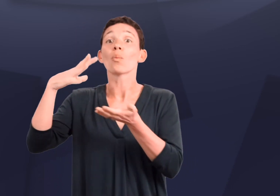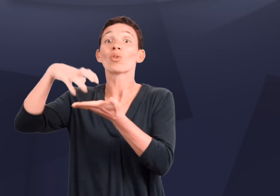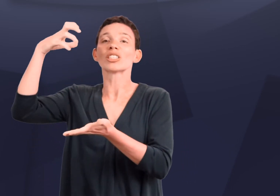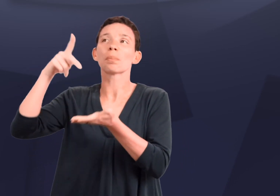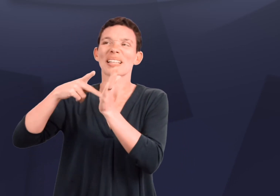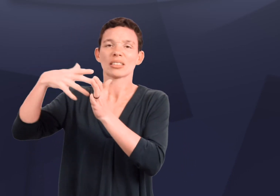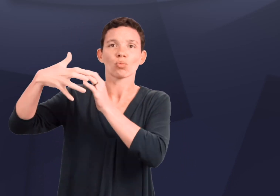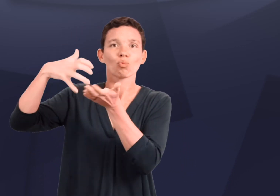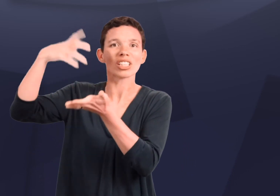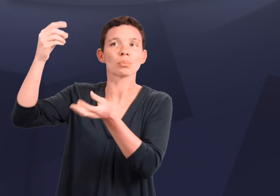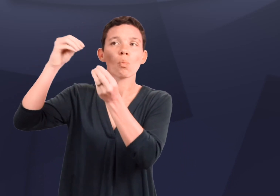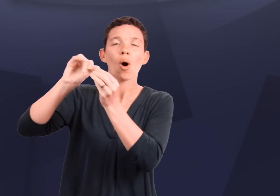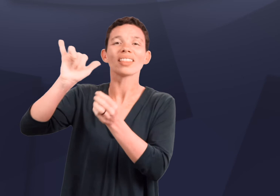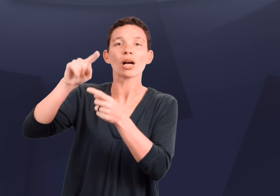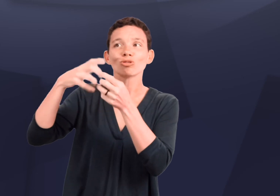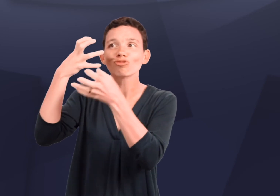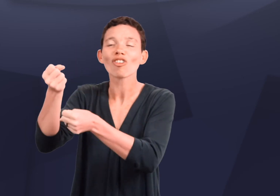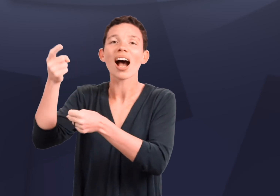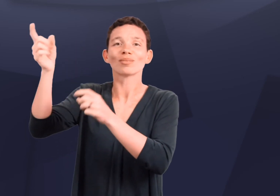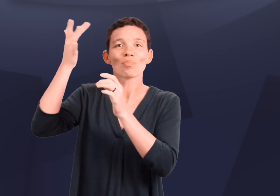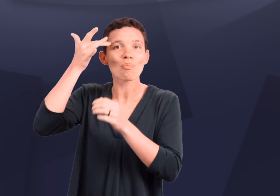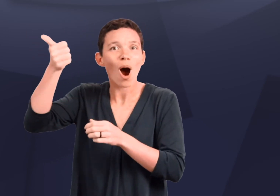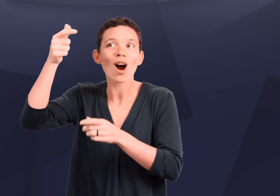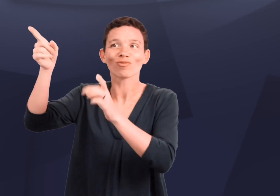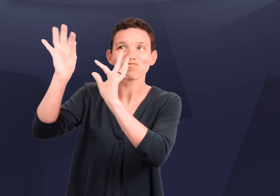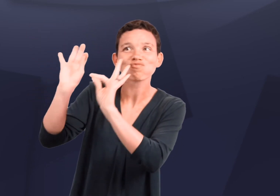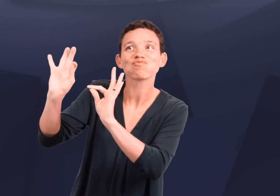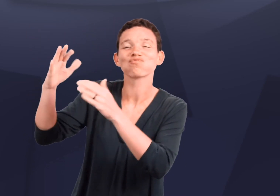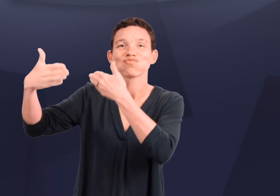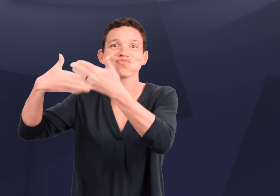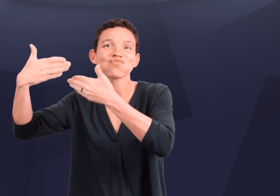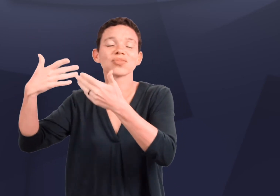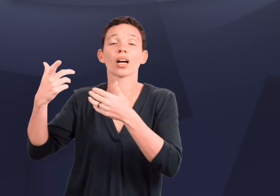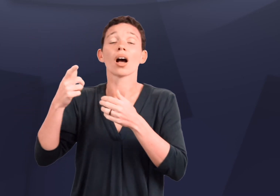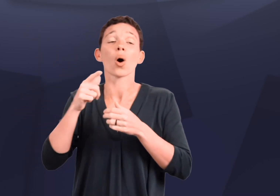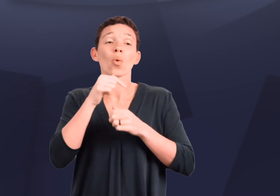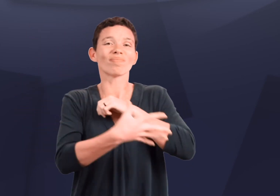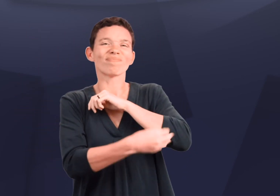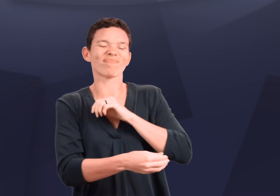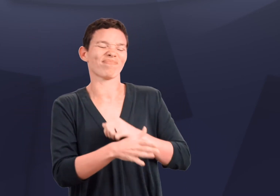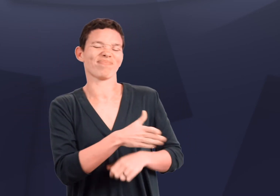If I had dark skin, I could be received differently. Classism looks at poverty and wealth.